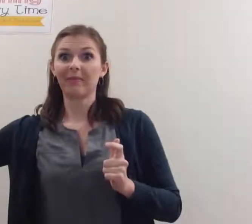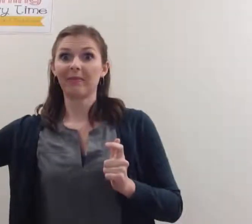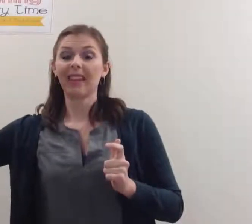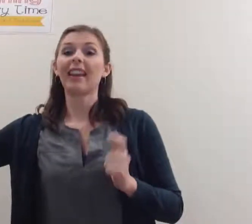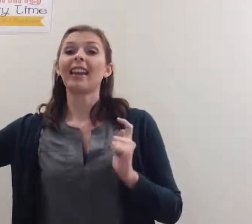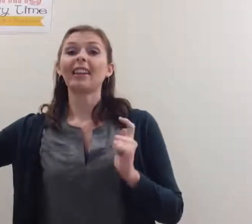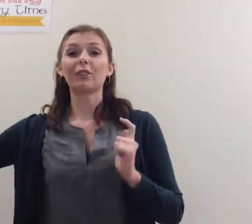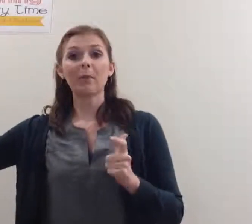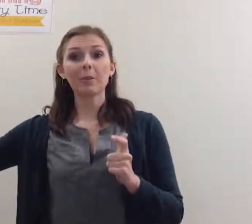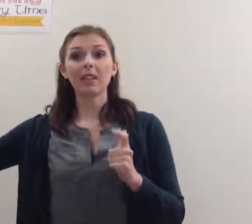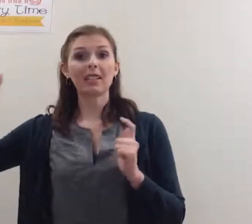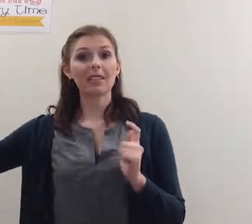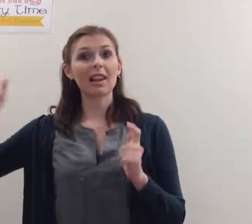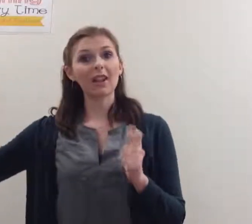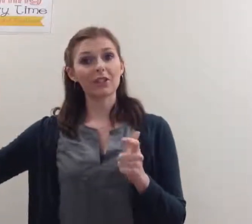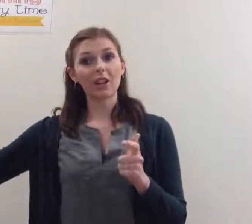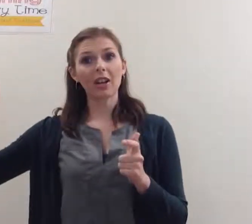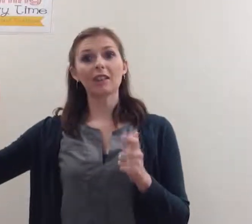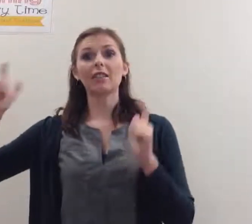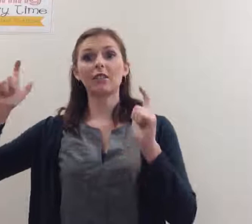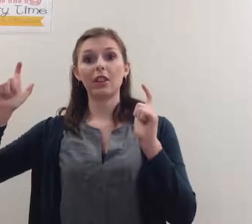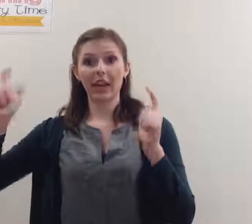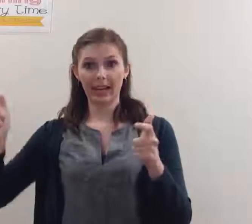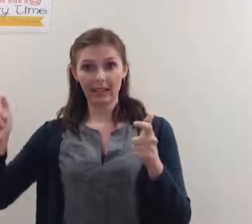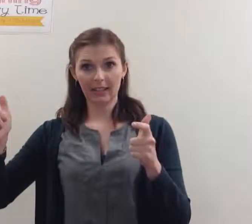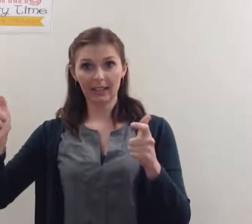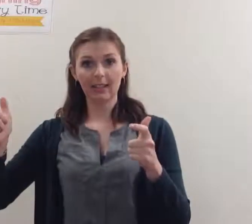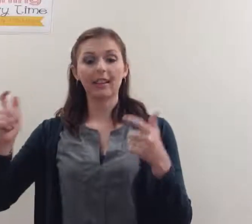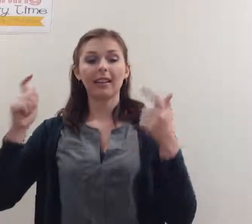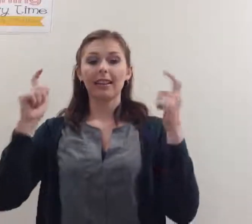And remember, it's not just your hands.